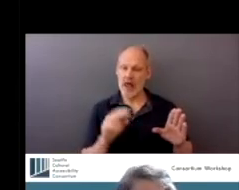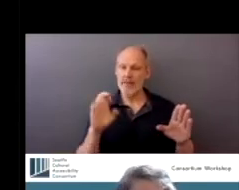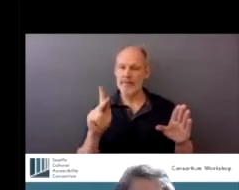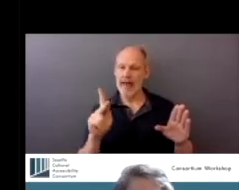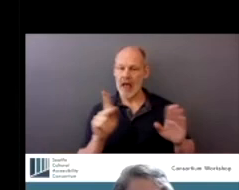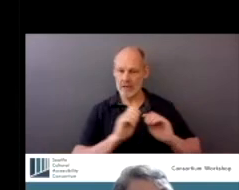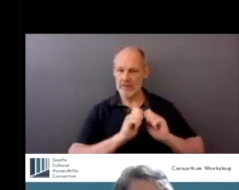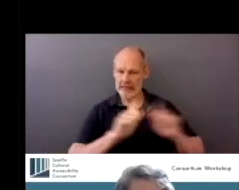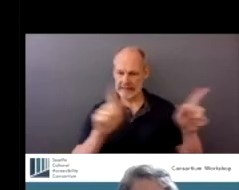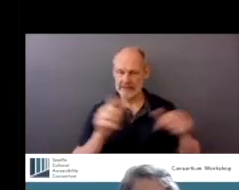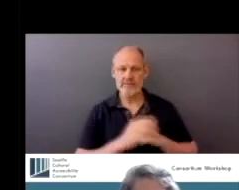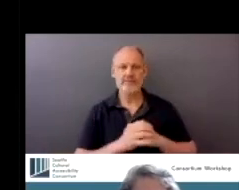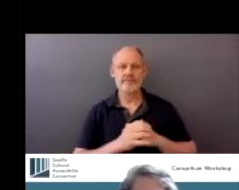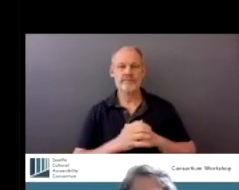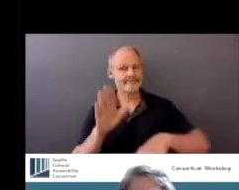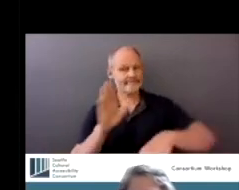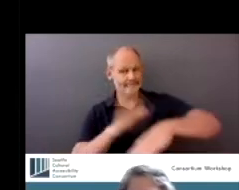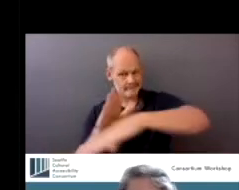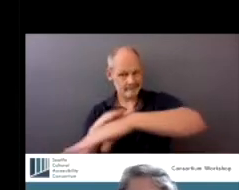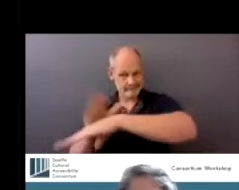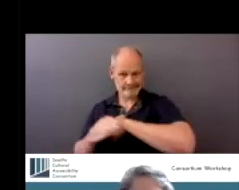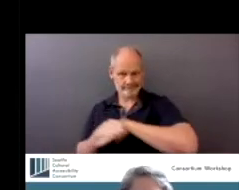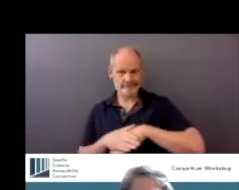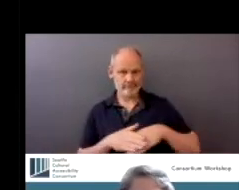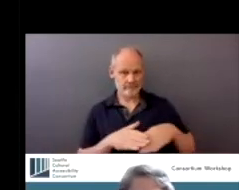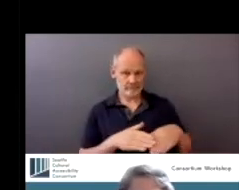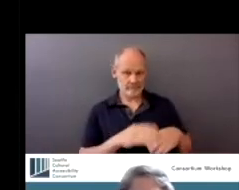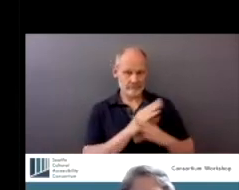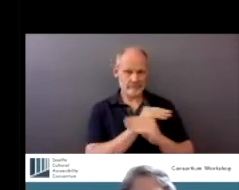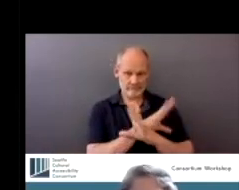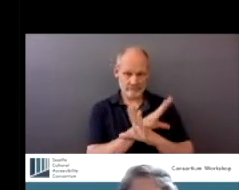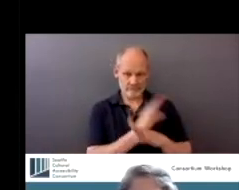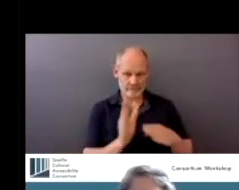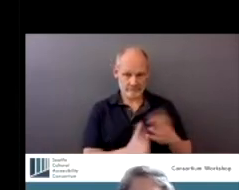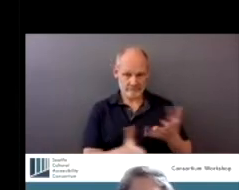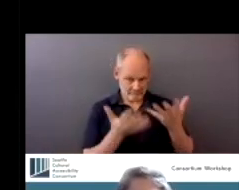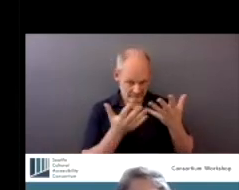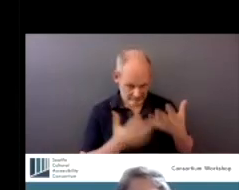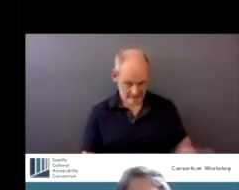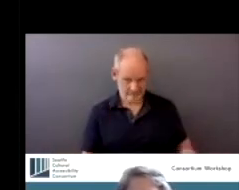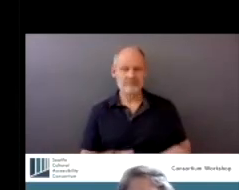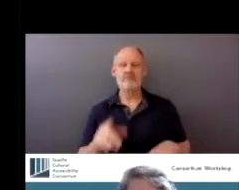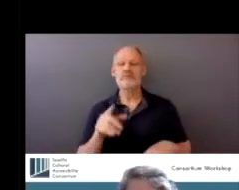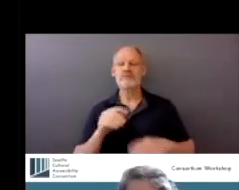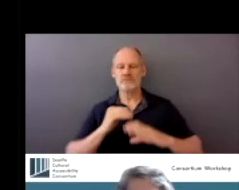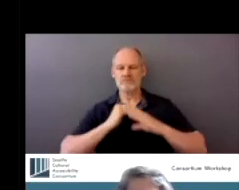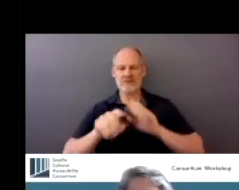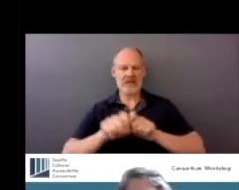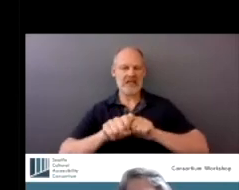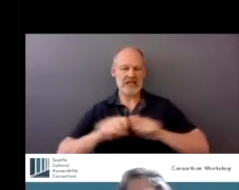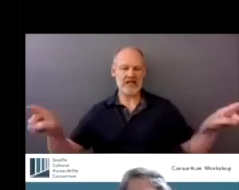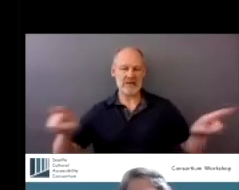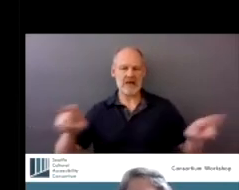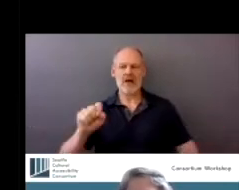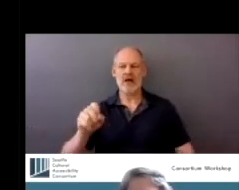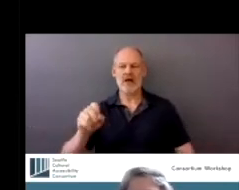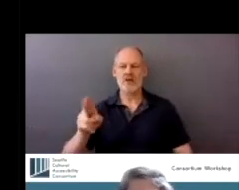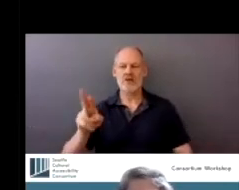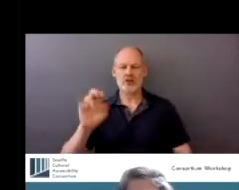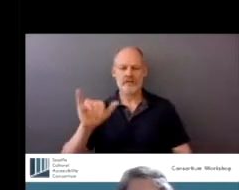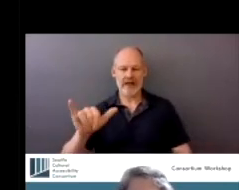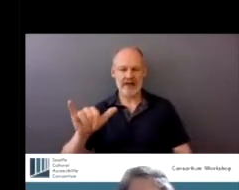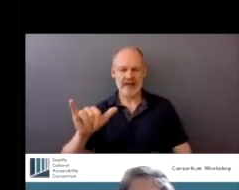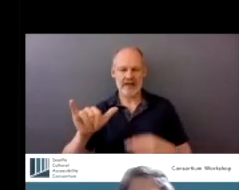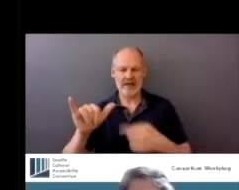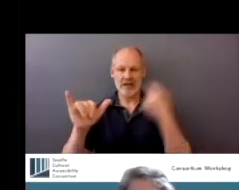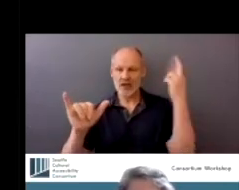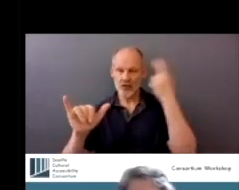survey to you. We constantly want to improve our workshops and respond to what people's needs are.